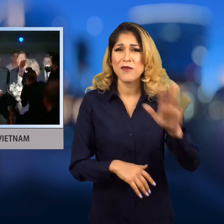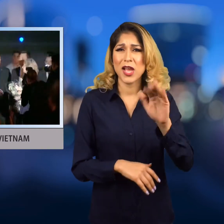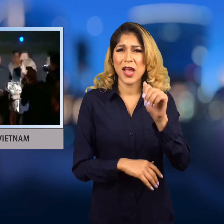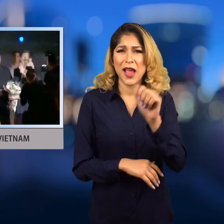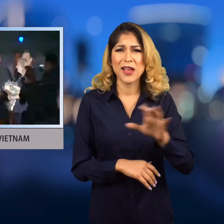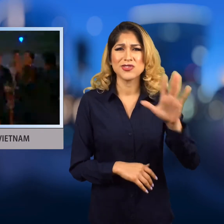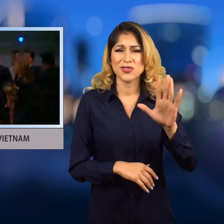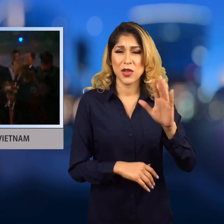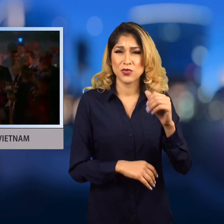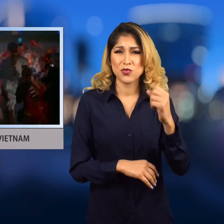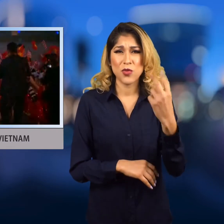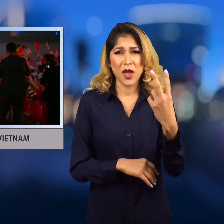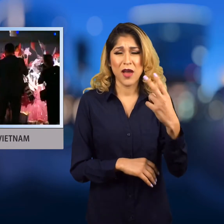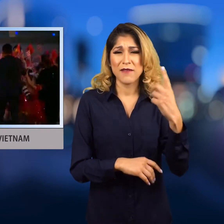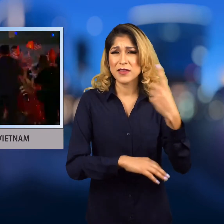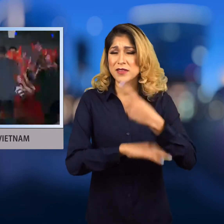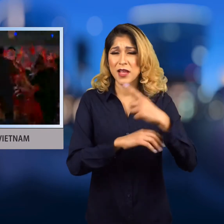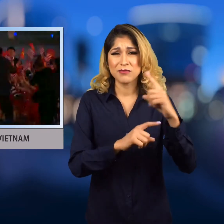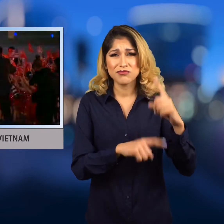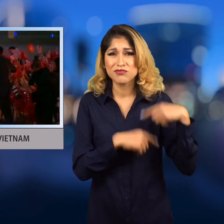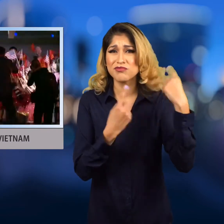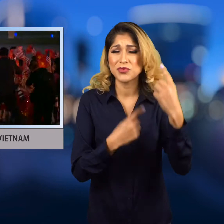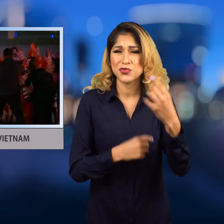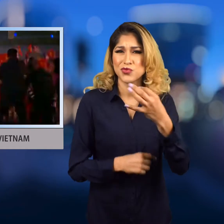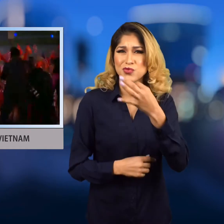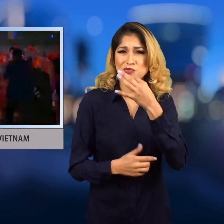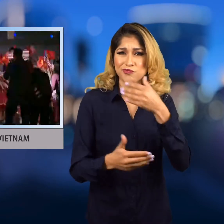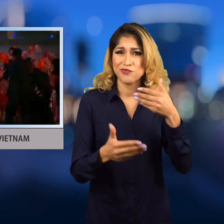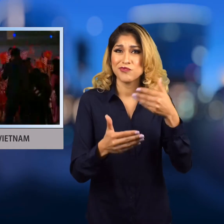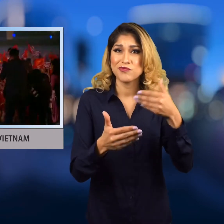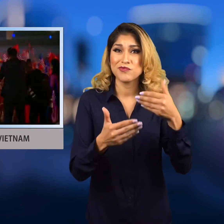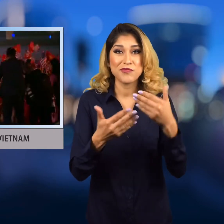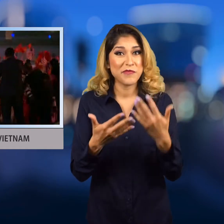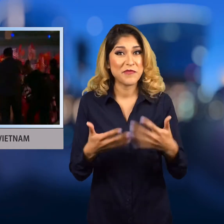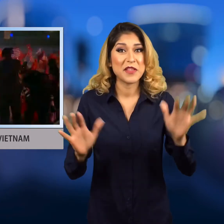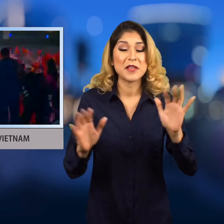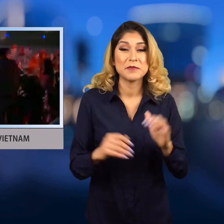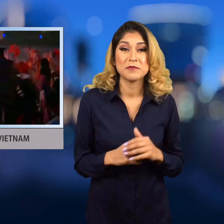12 day tour of Asia.